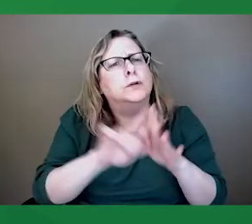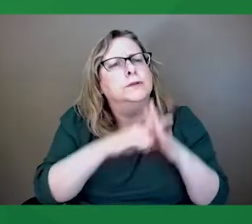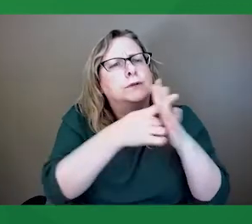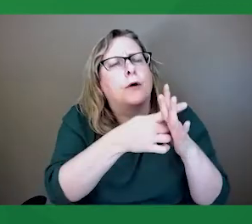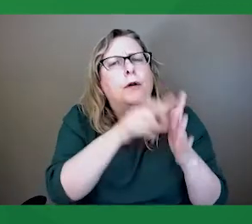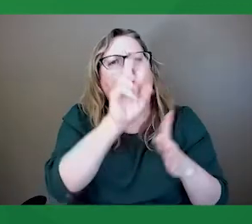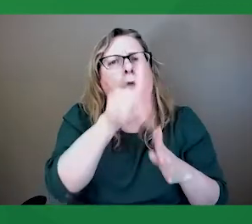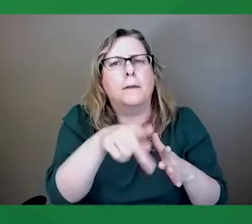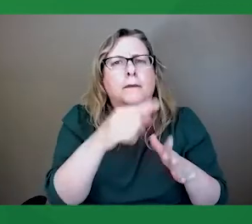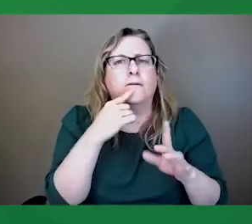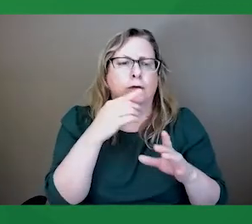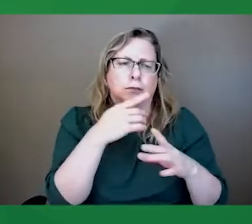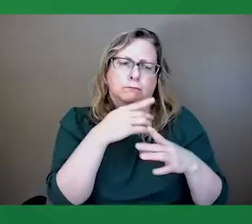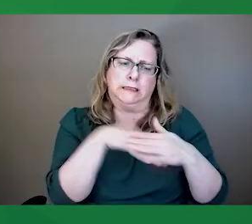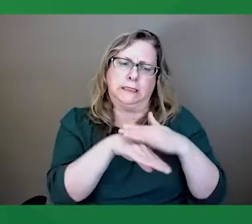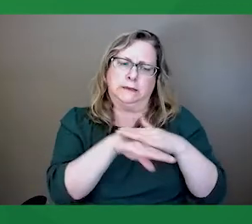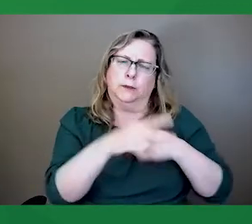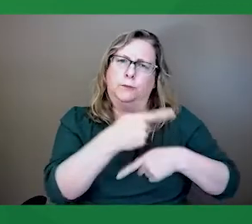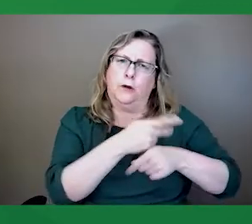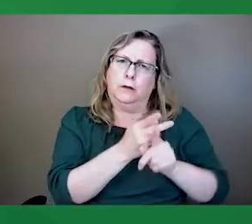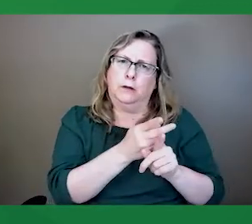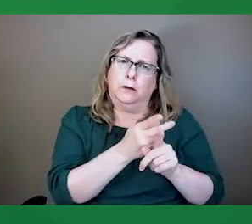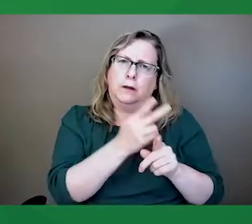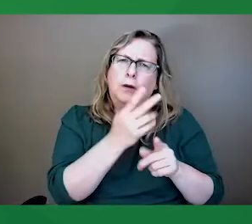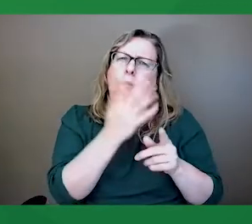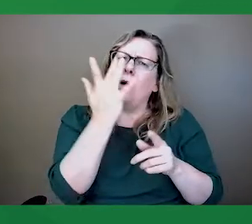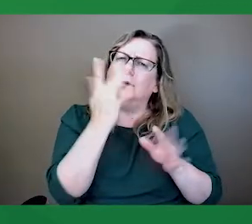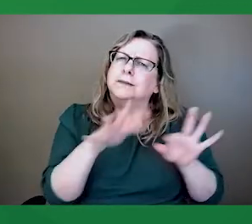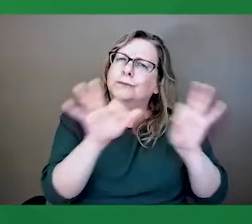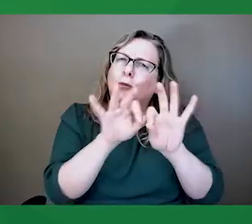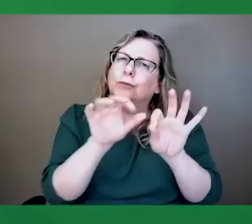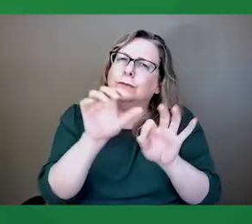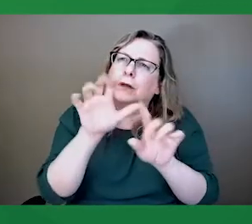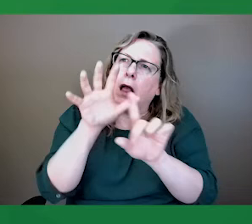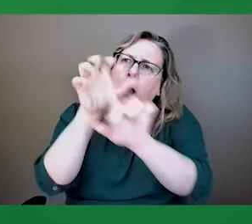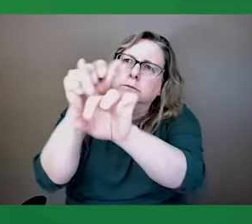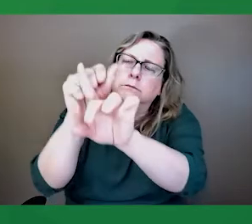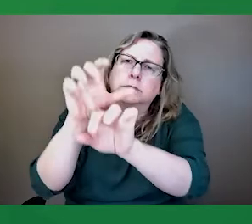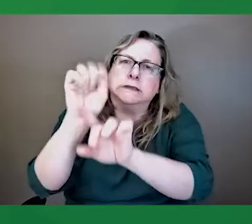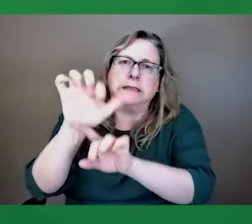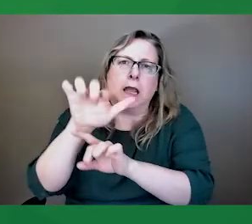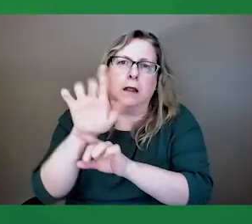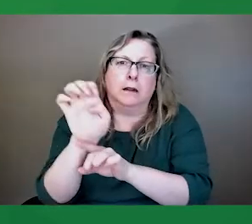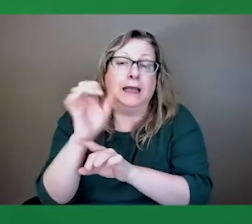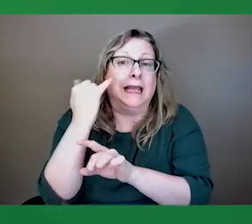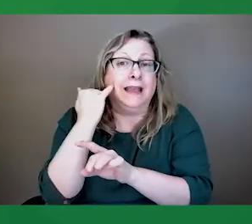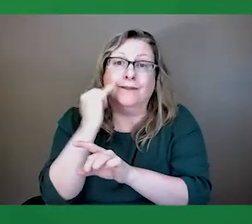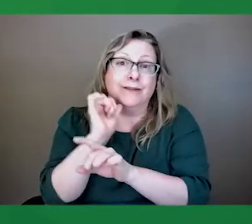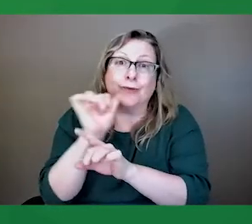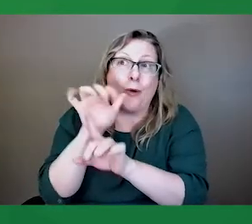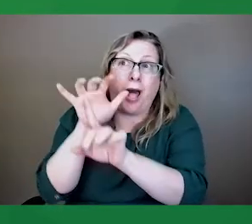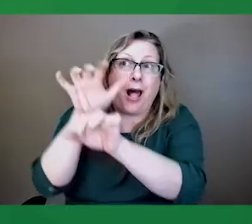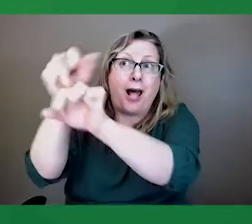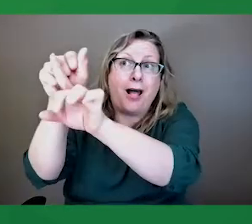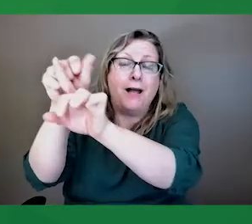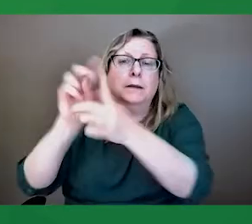And the answer is if they don't target or achieve scale, it's harder to raise funding, whether from venture capital